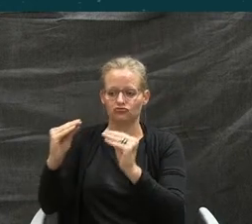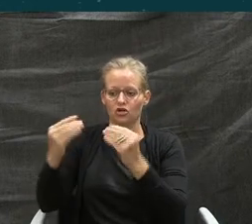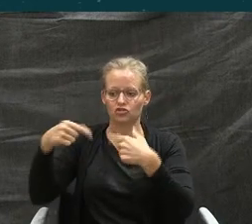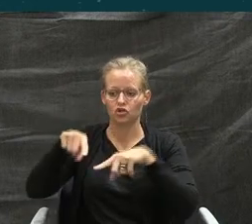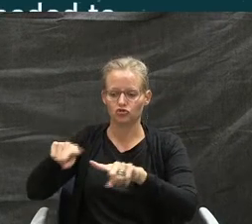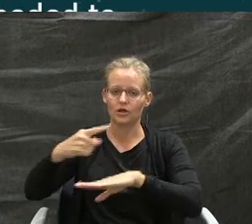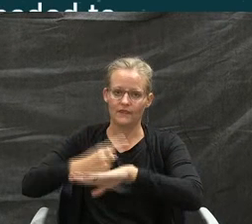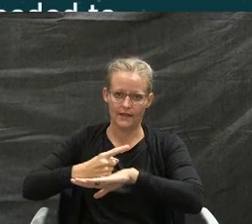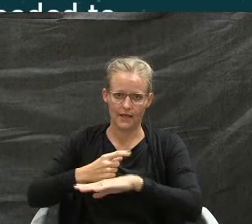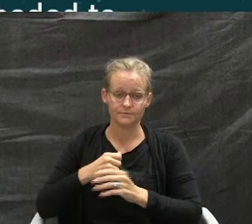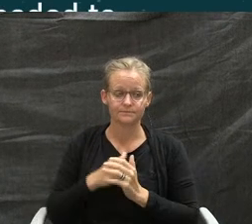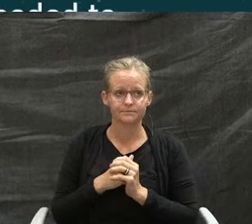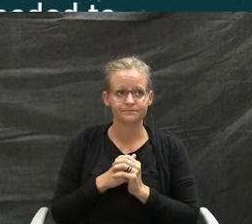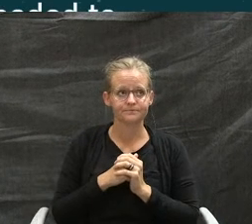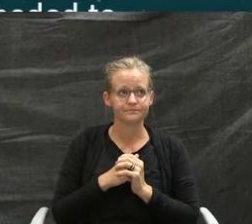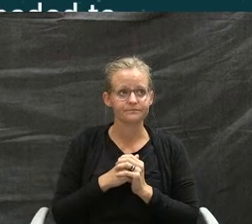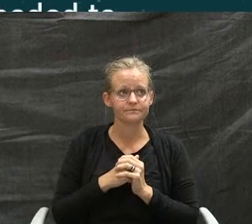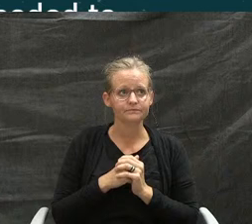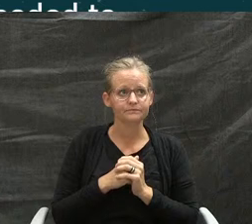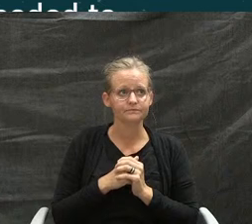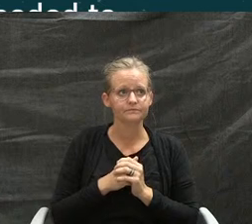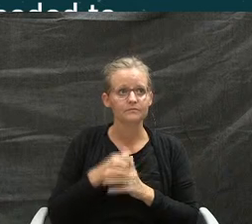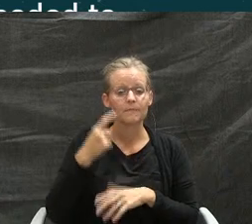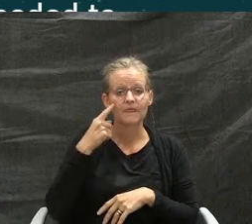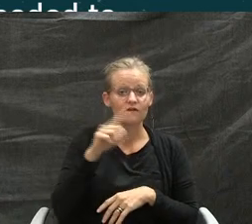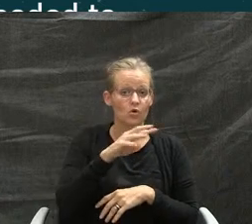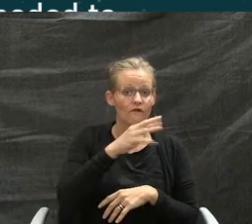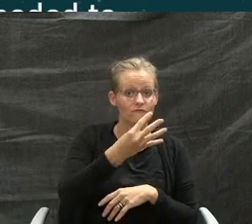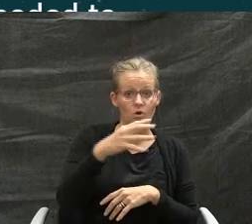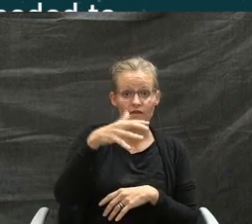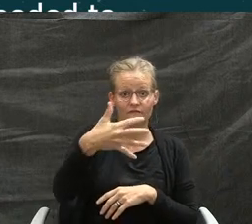Alright, so for 4th and 5th grade specialists will teach in